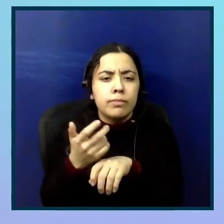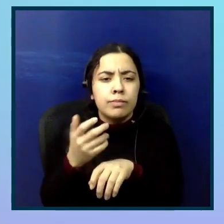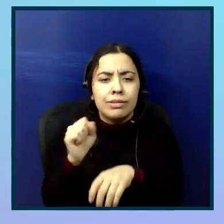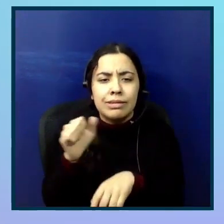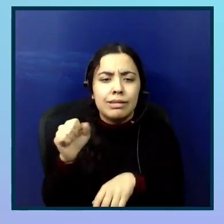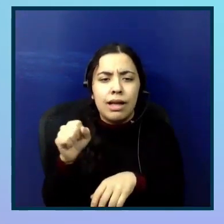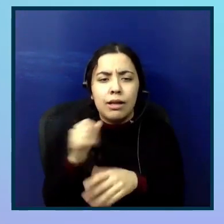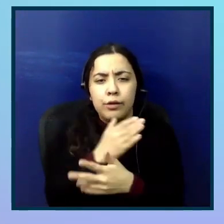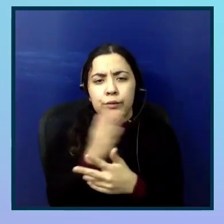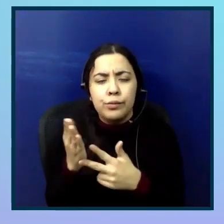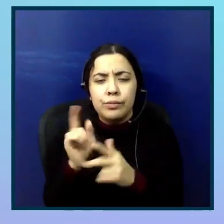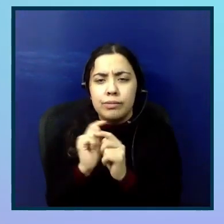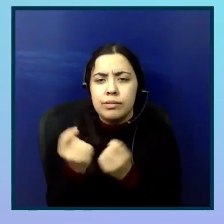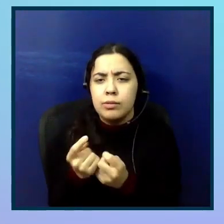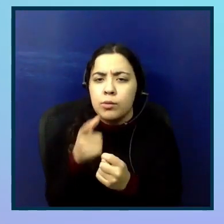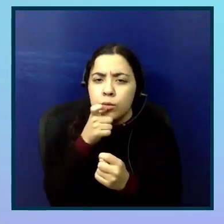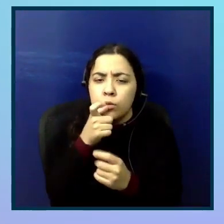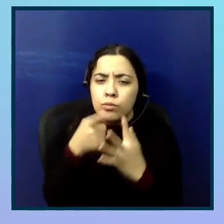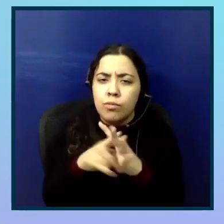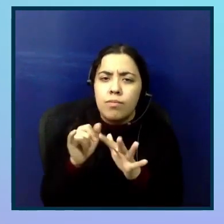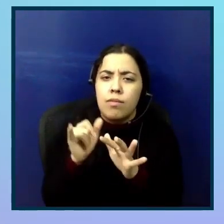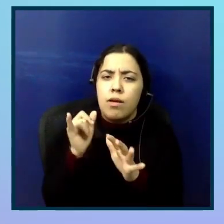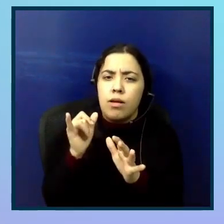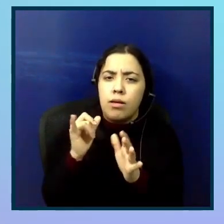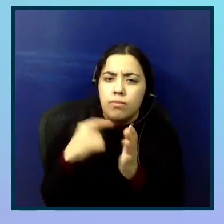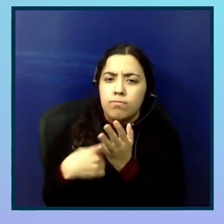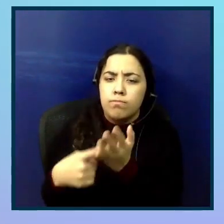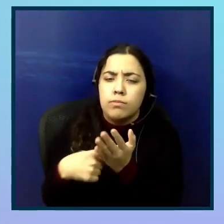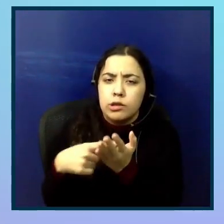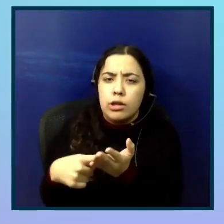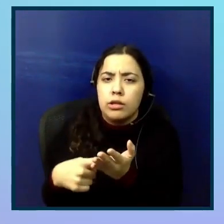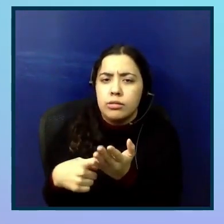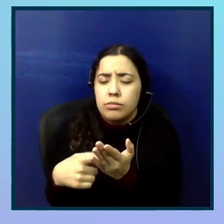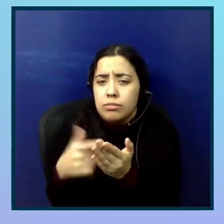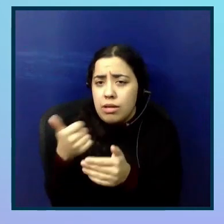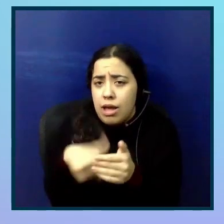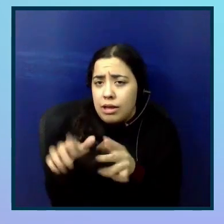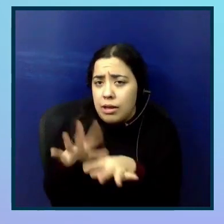Who drove the conversation and were there any important tiebreakers with the levels?